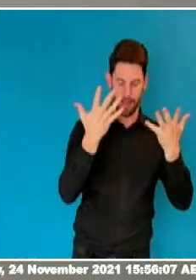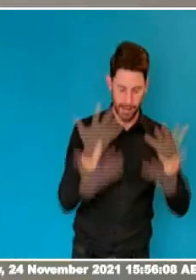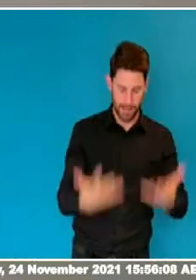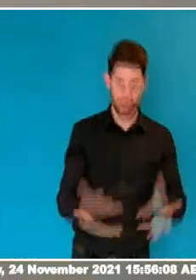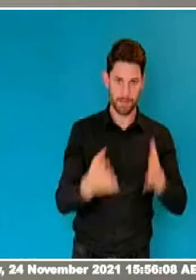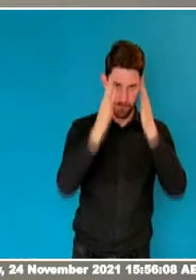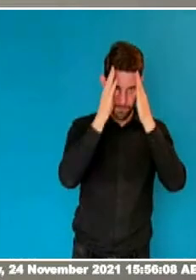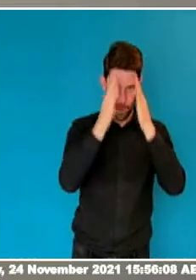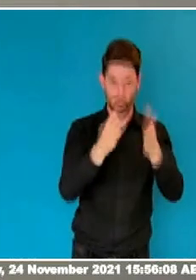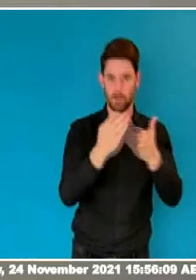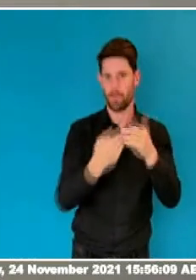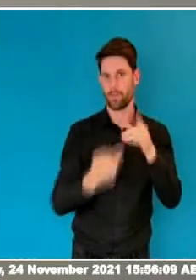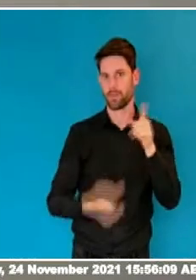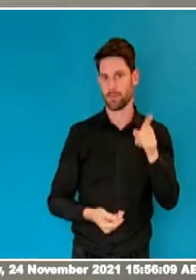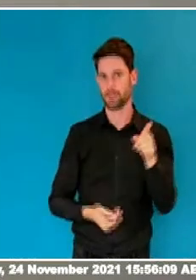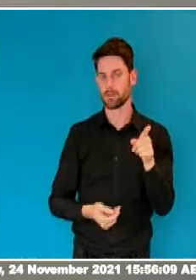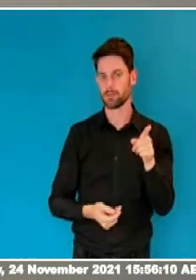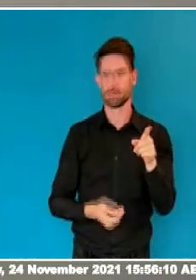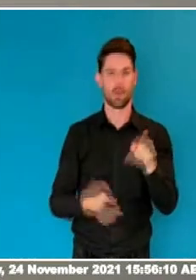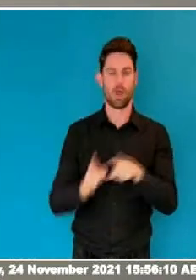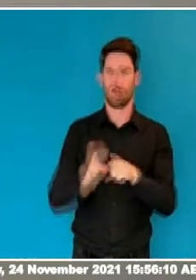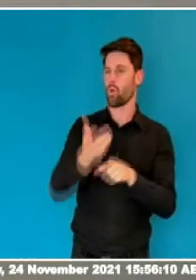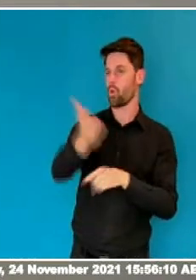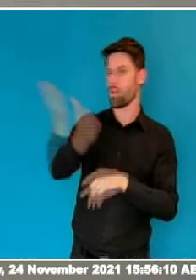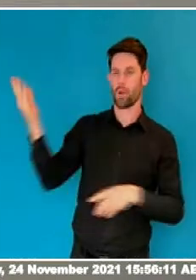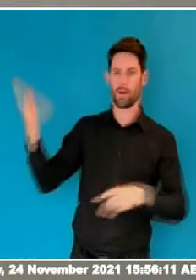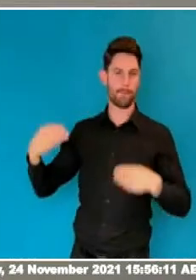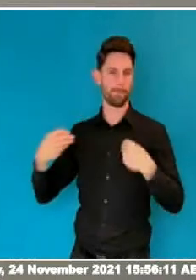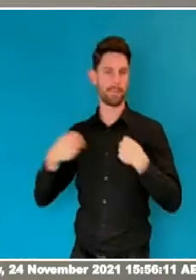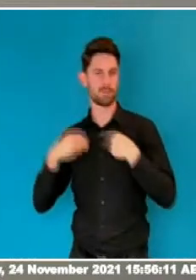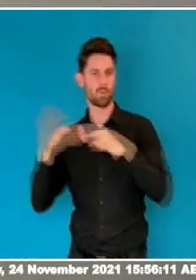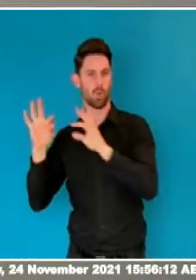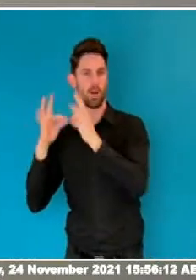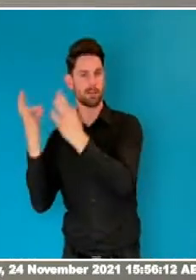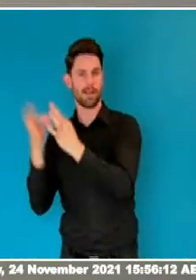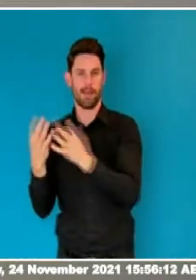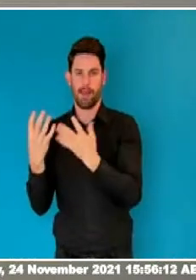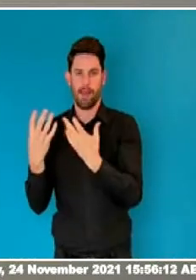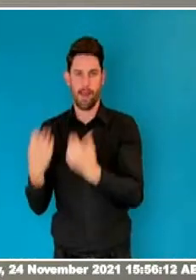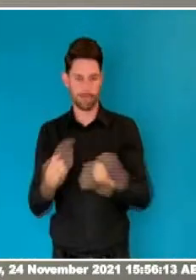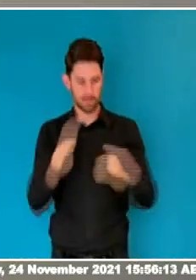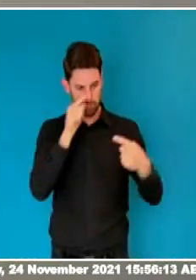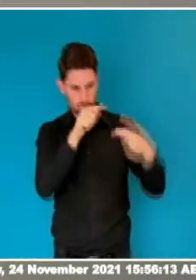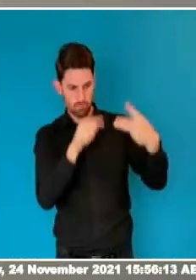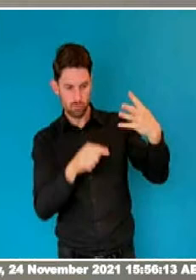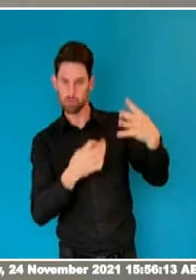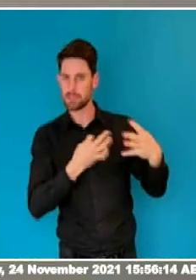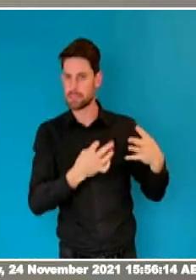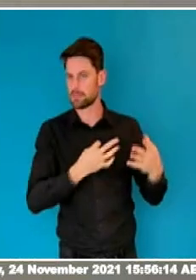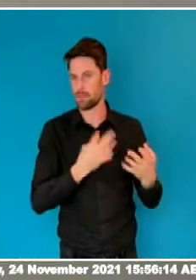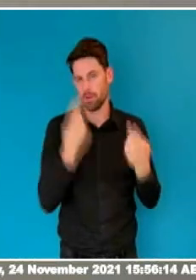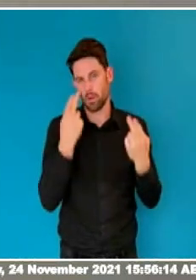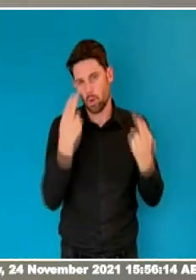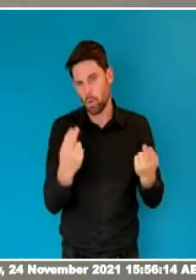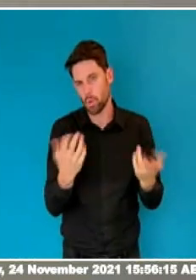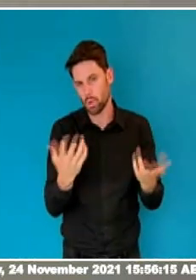think, like every workplace, we have risk and I think, you know, that is